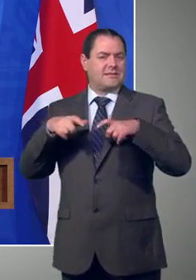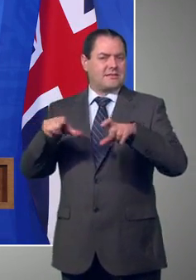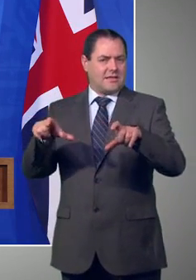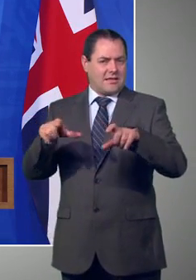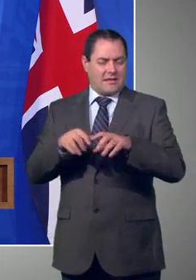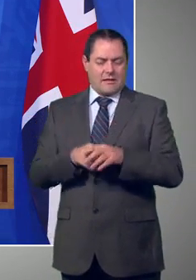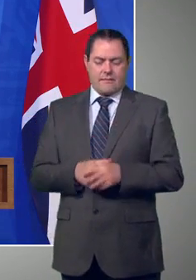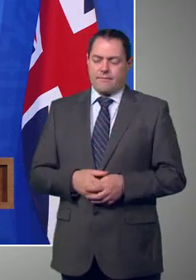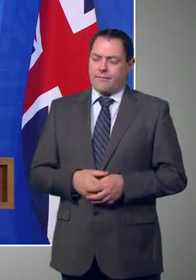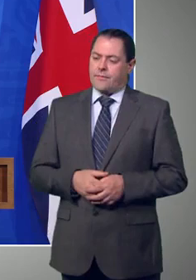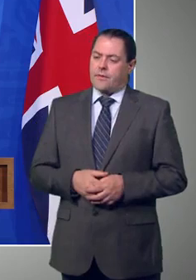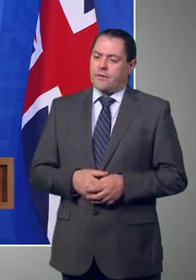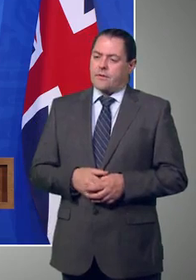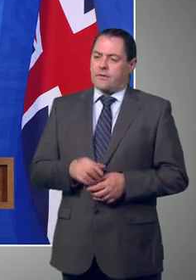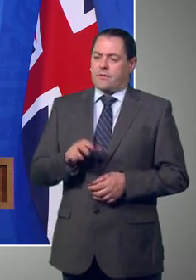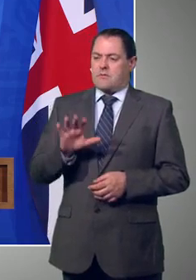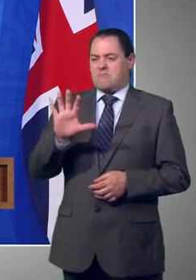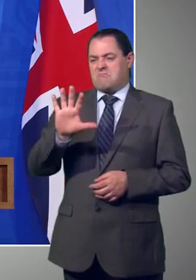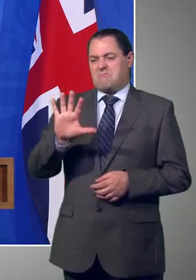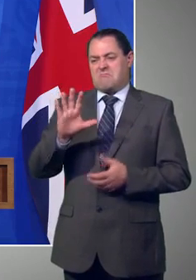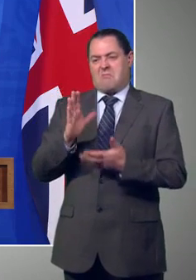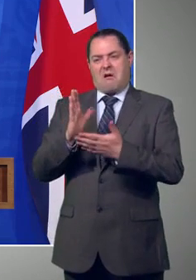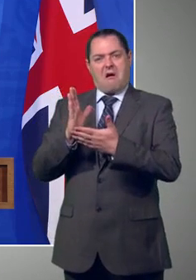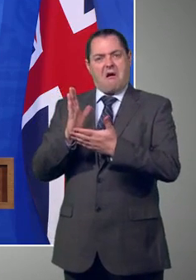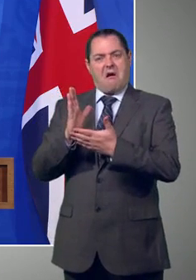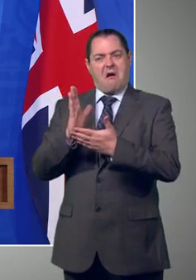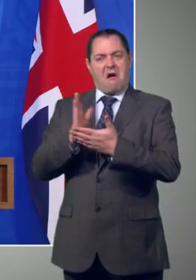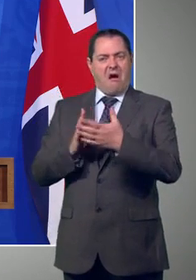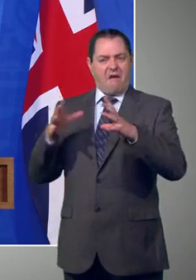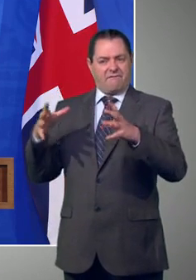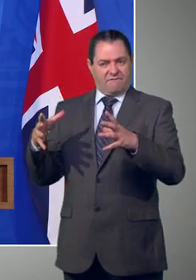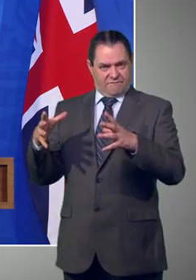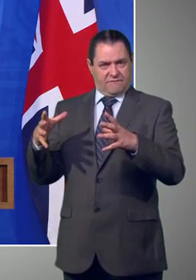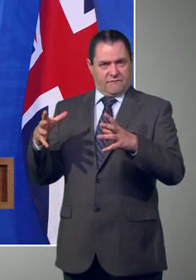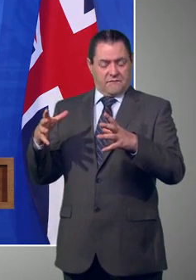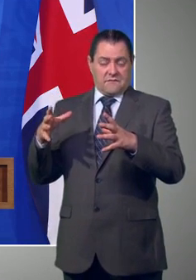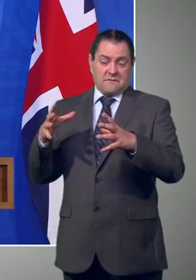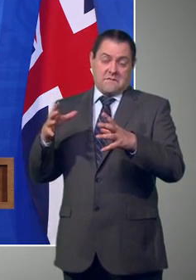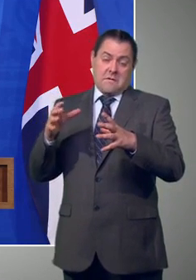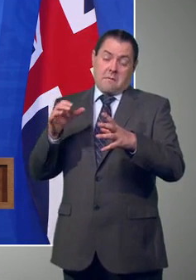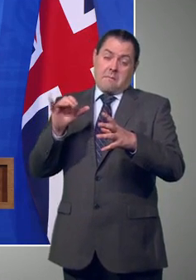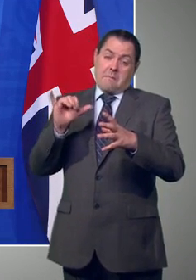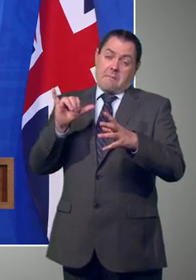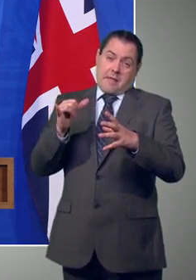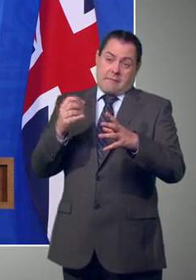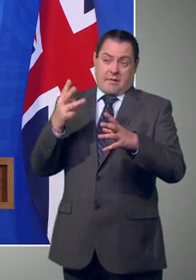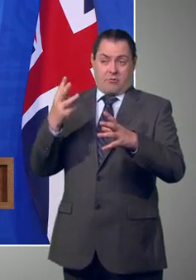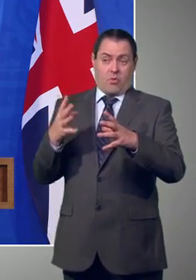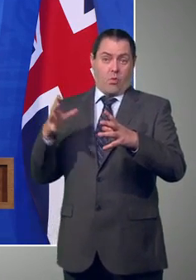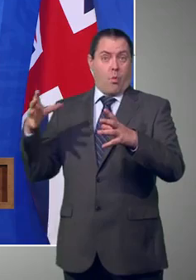potential. As many as three